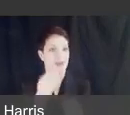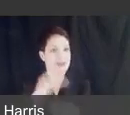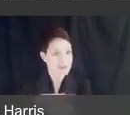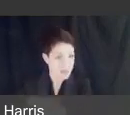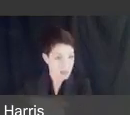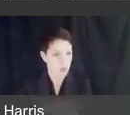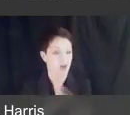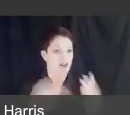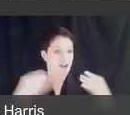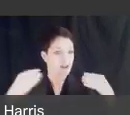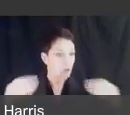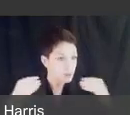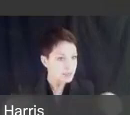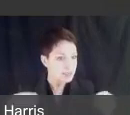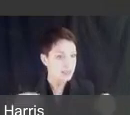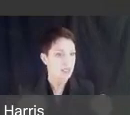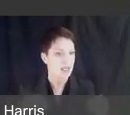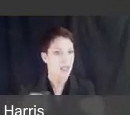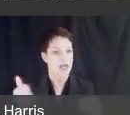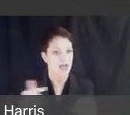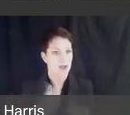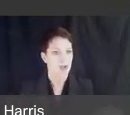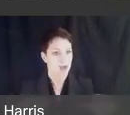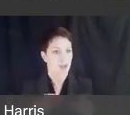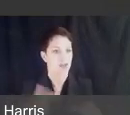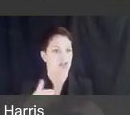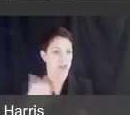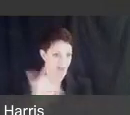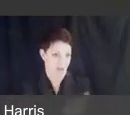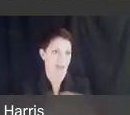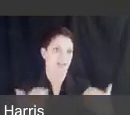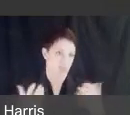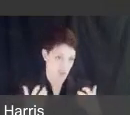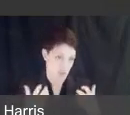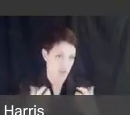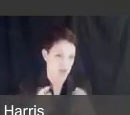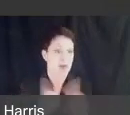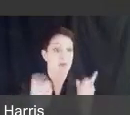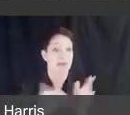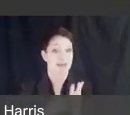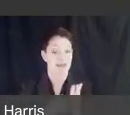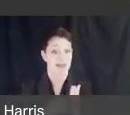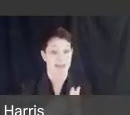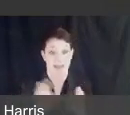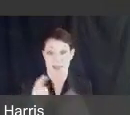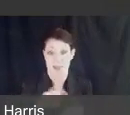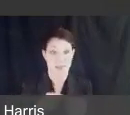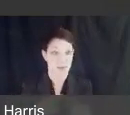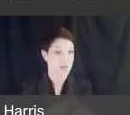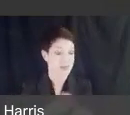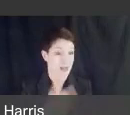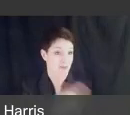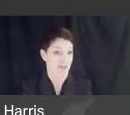and other location to have this vaccine, but in these days when the the vaccine is still so scarce